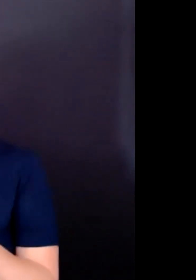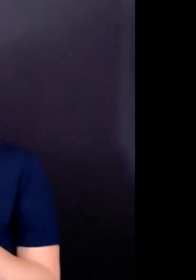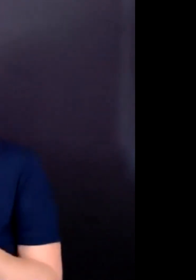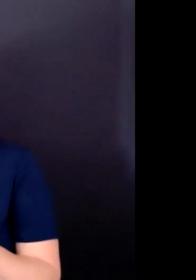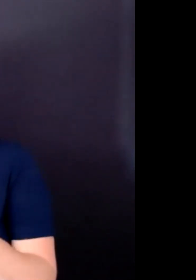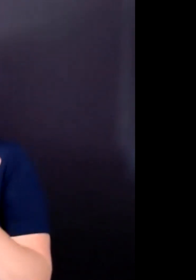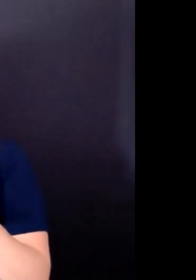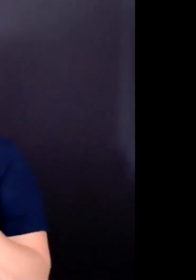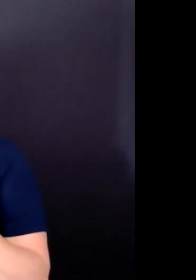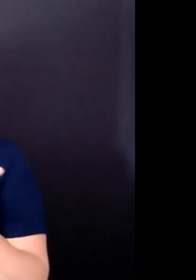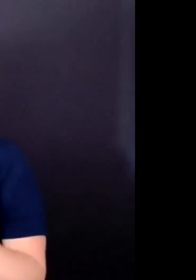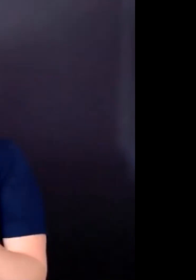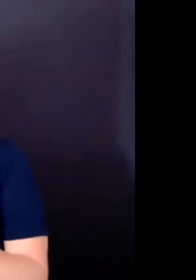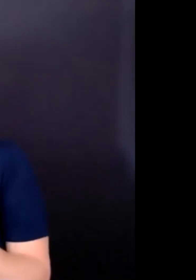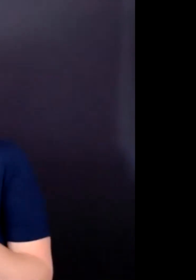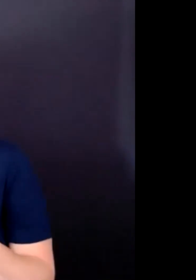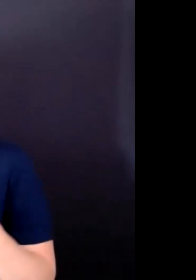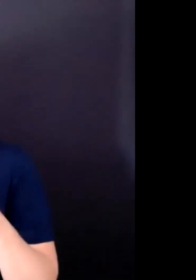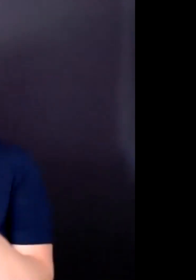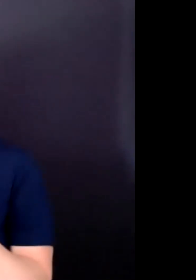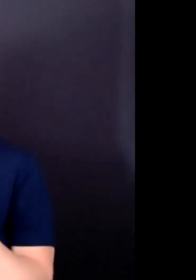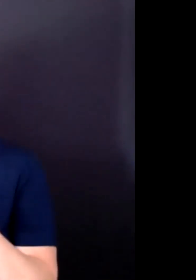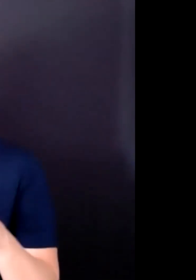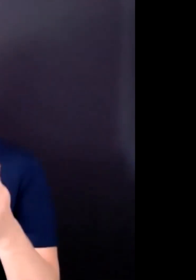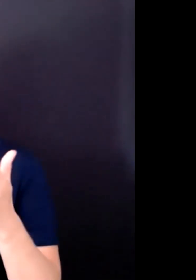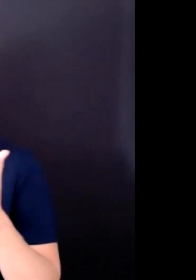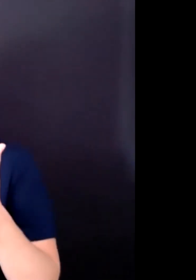kind of project or planning, which is a self-evaluation or a